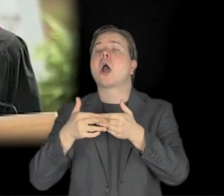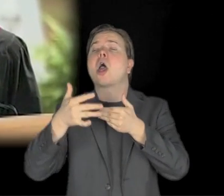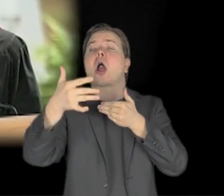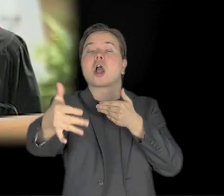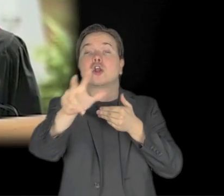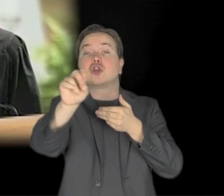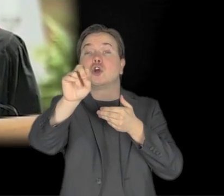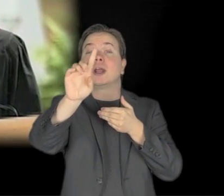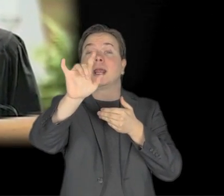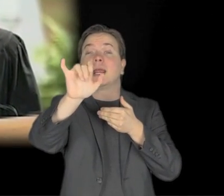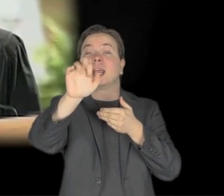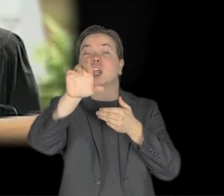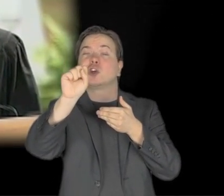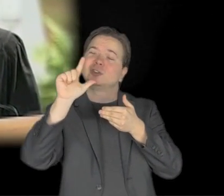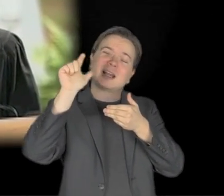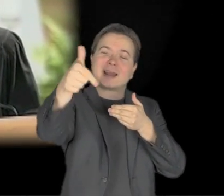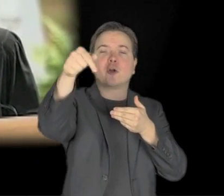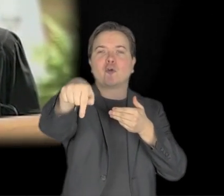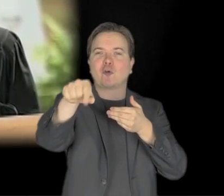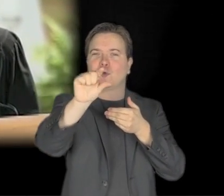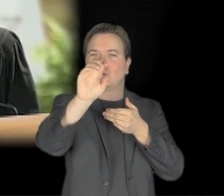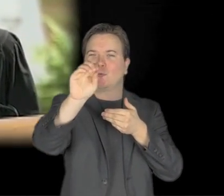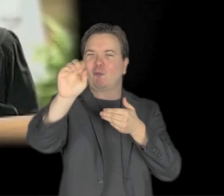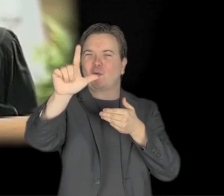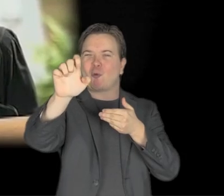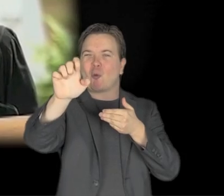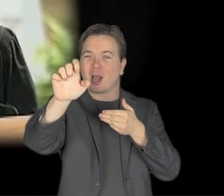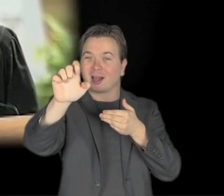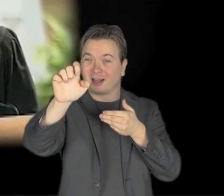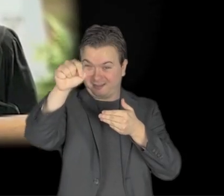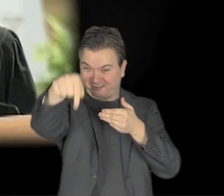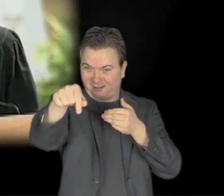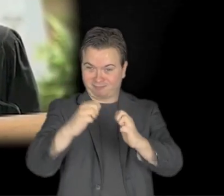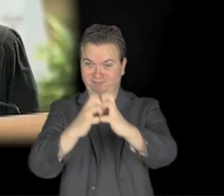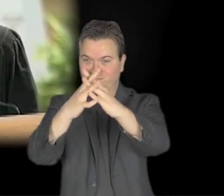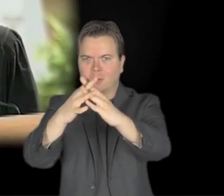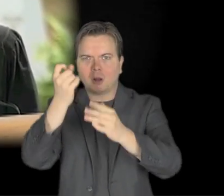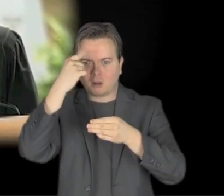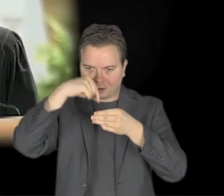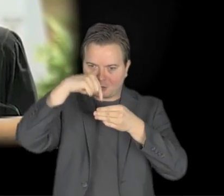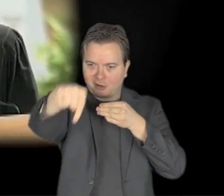idealistic, and overflowing with neat tools and great notions.